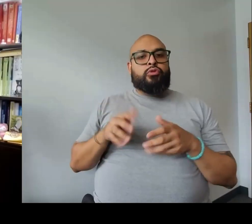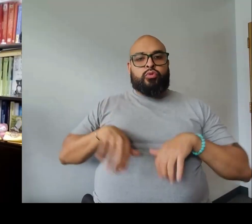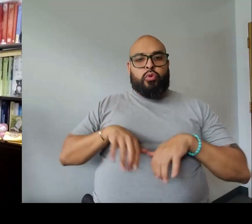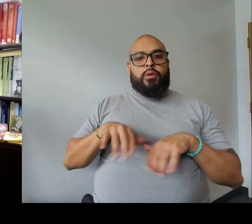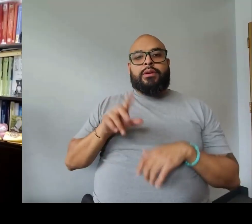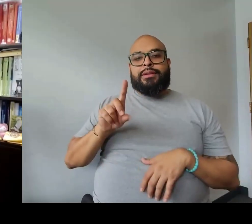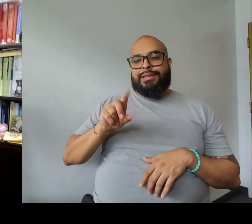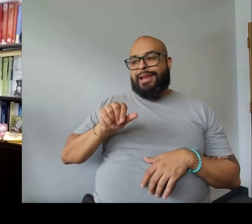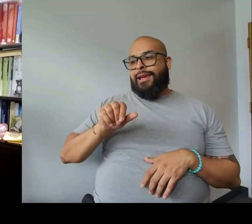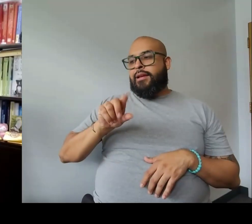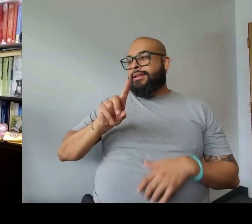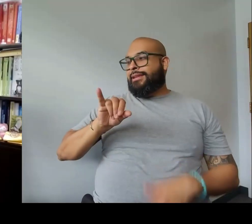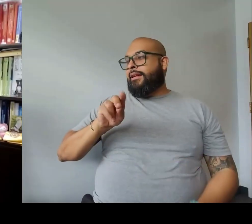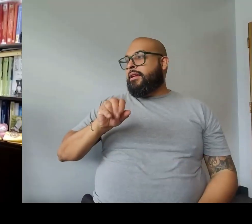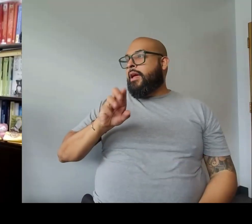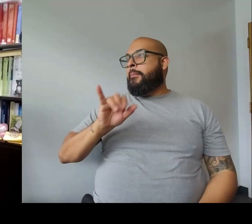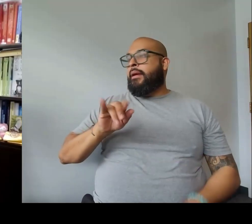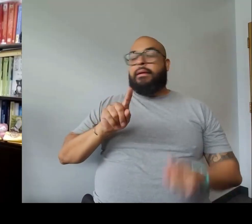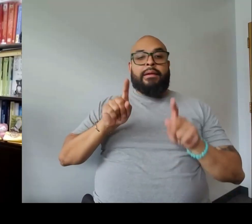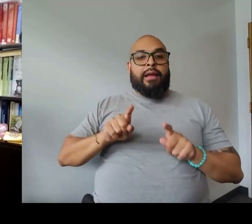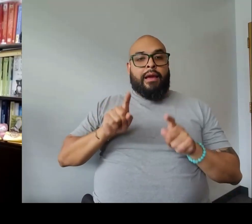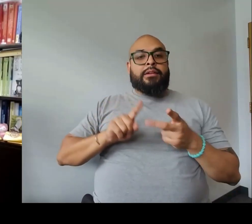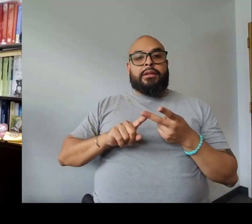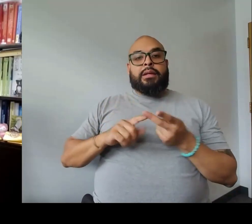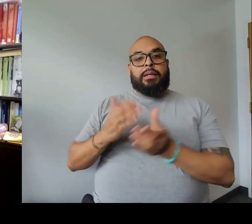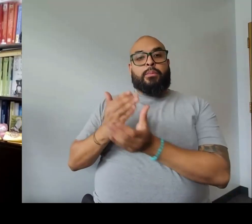So dynamic testing uses a test